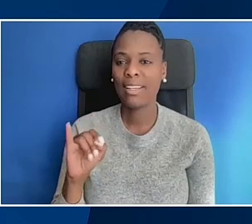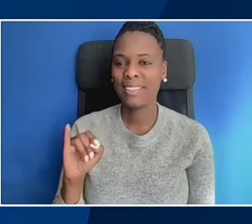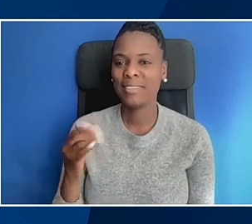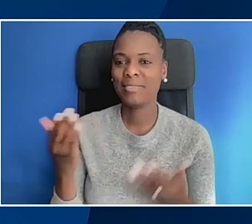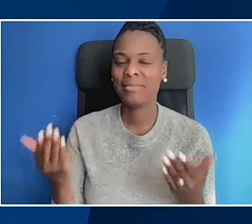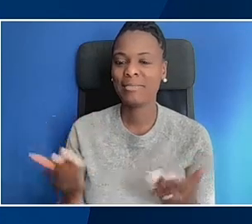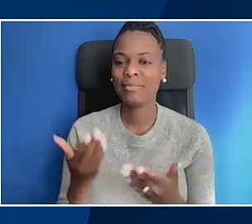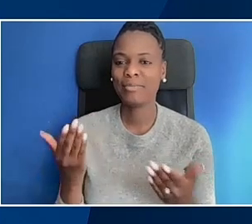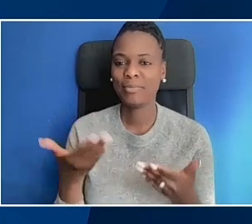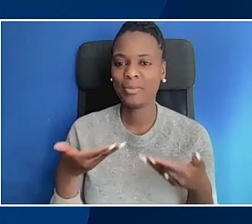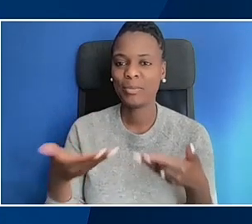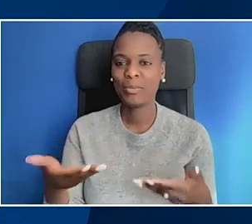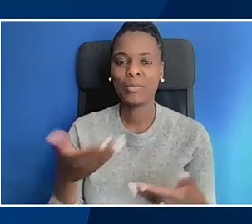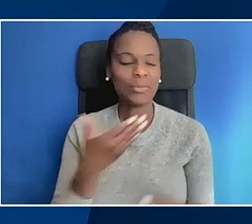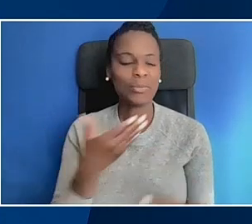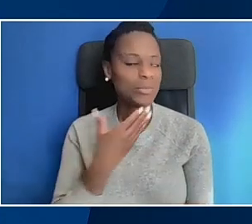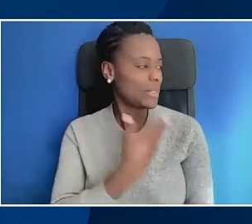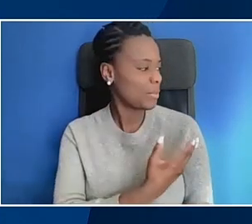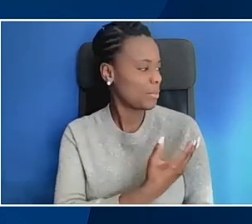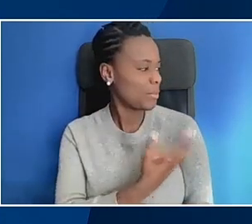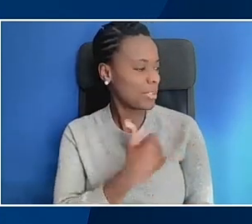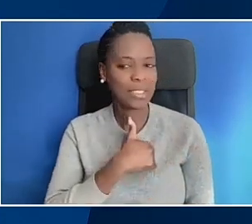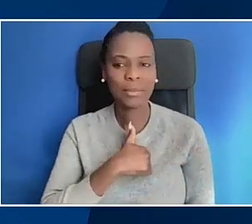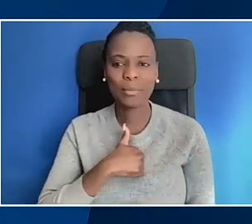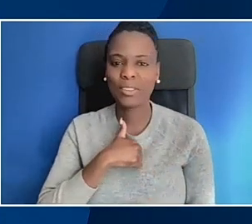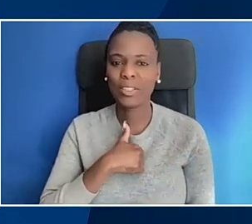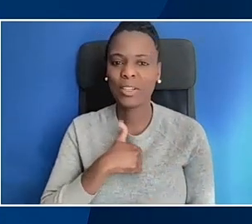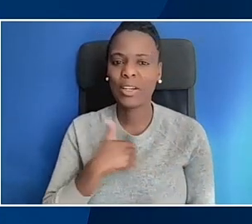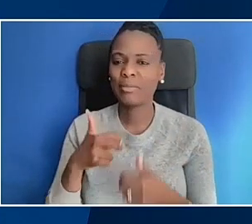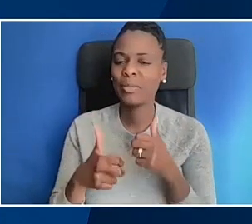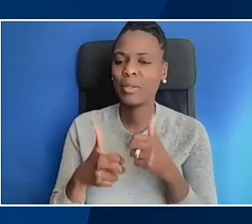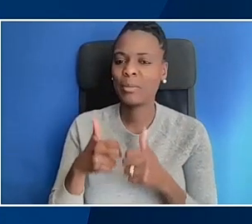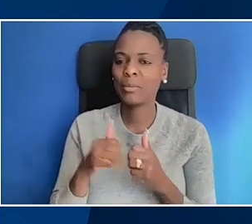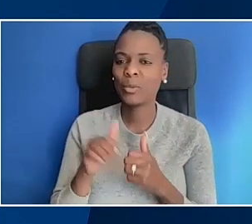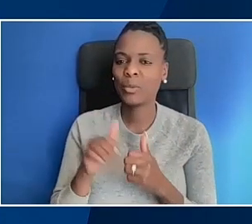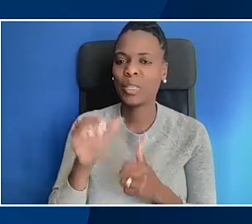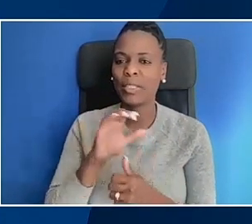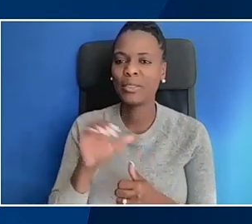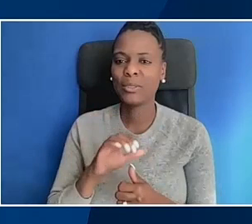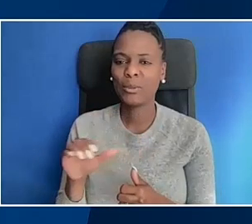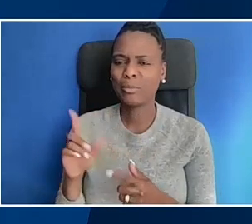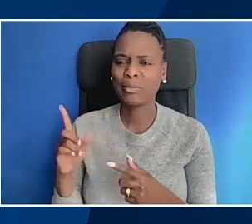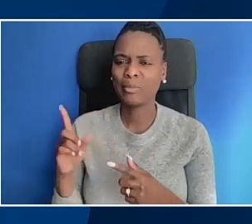Good morning. My apologies. I've been having problems with my Zoom client for the last week or so after a